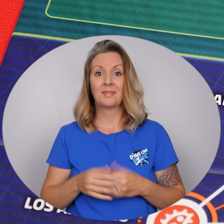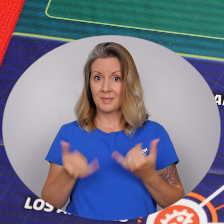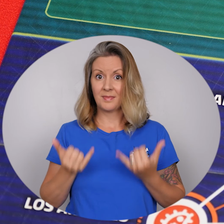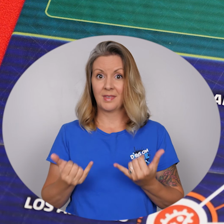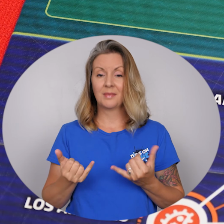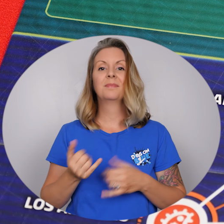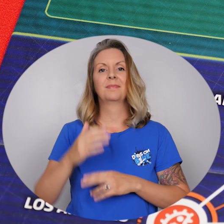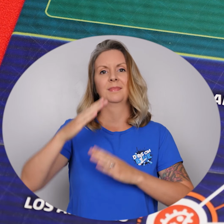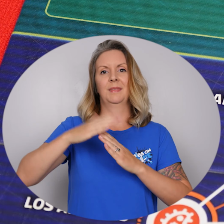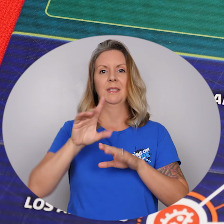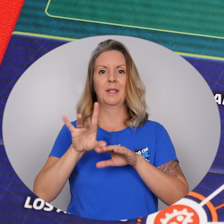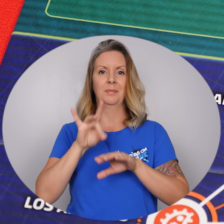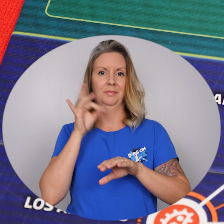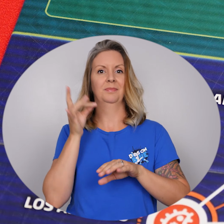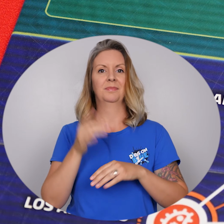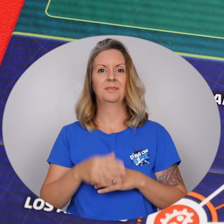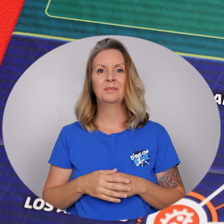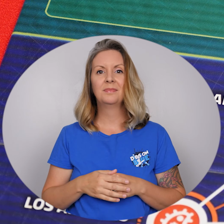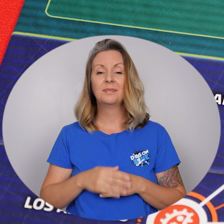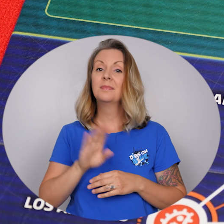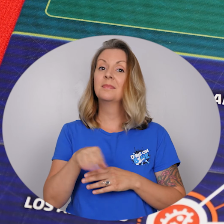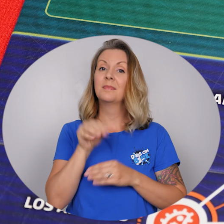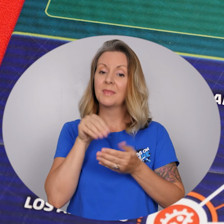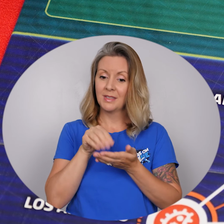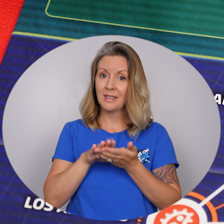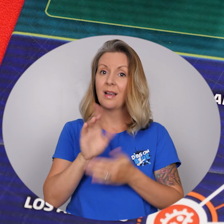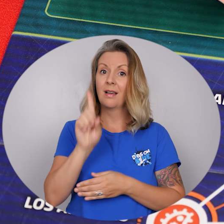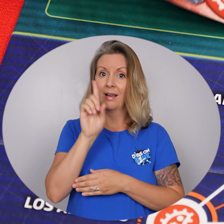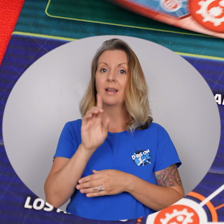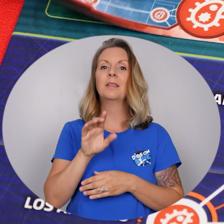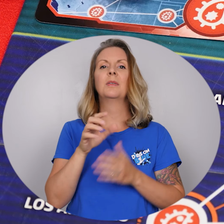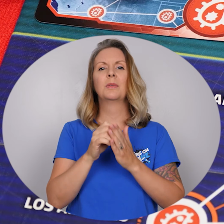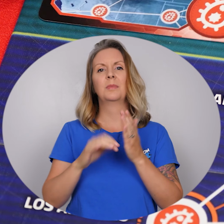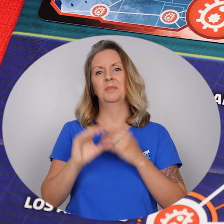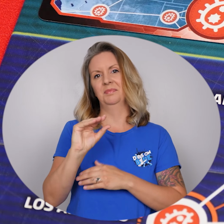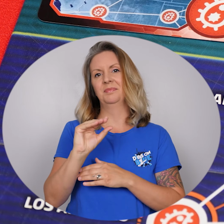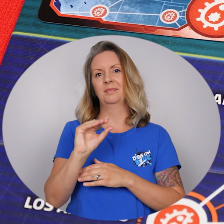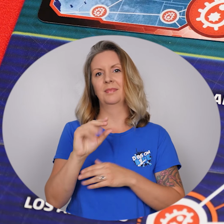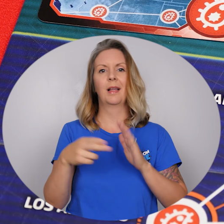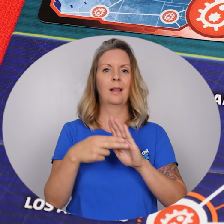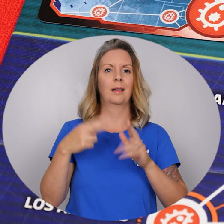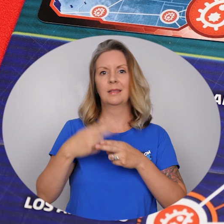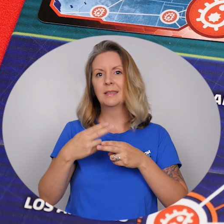face-down here. Now draw the top card, putting it in the nearby discard area. This will show